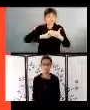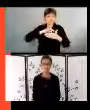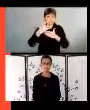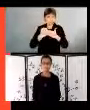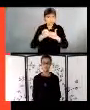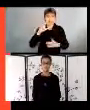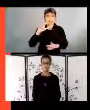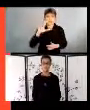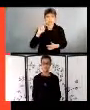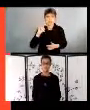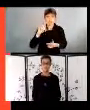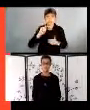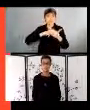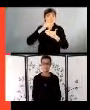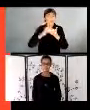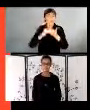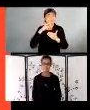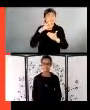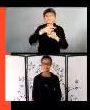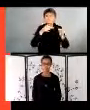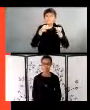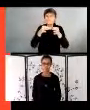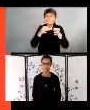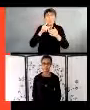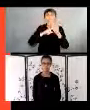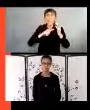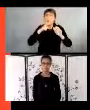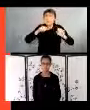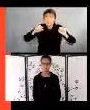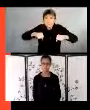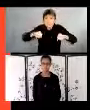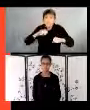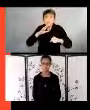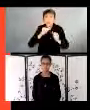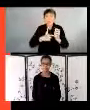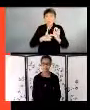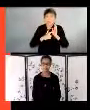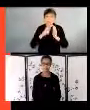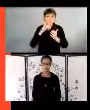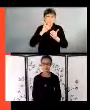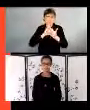more context around the purpose, eligibility, and criteria of this program, as well as provide